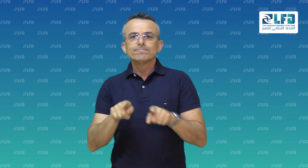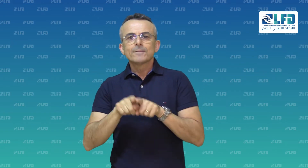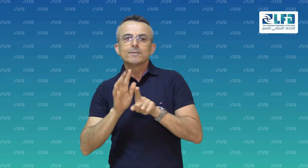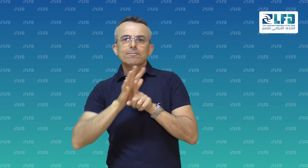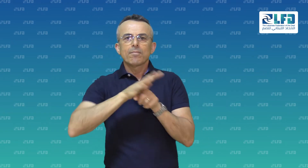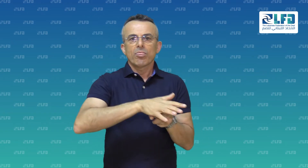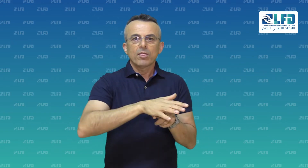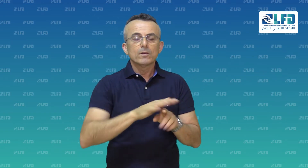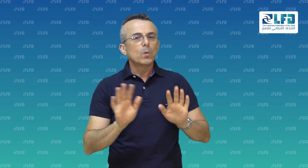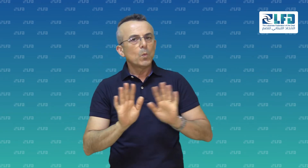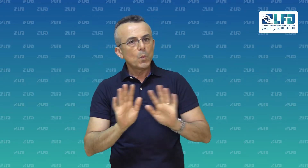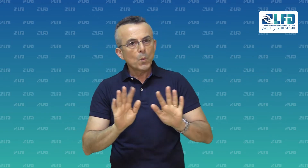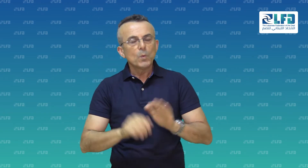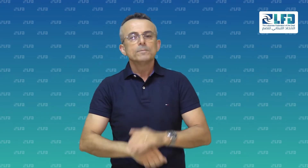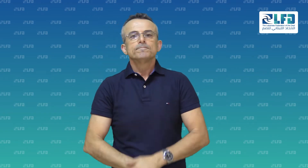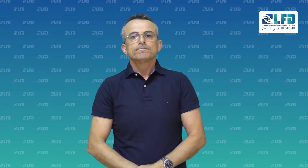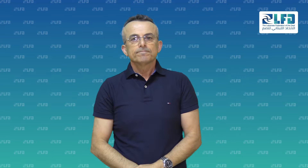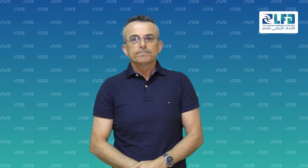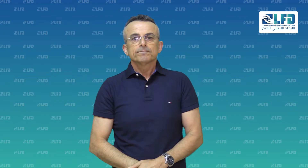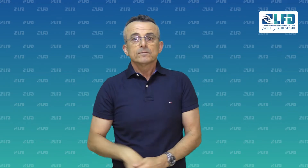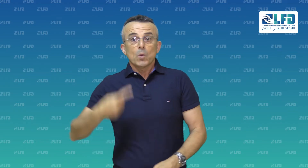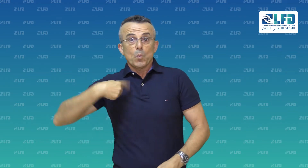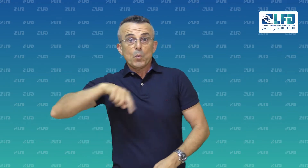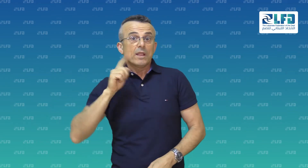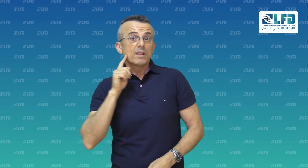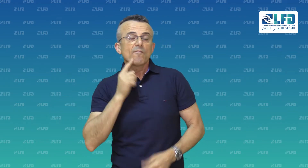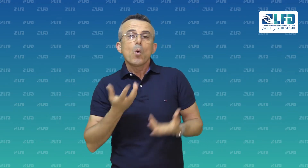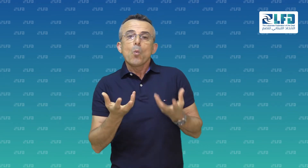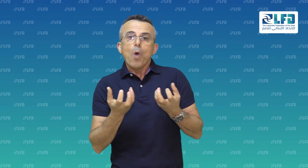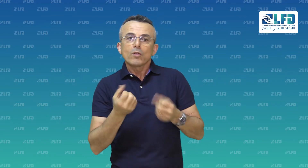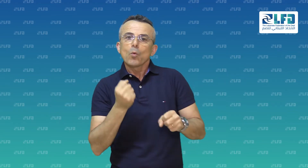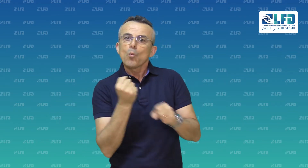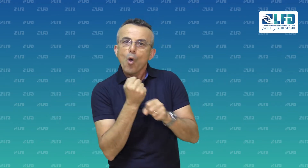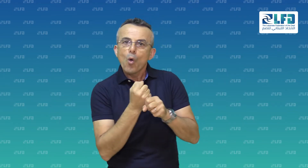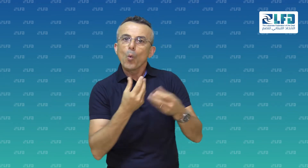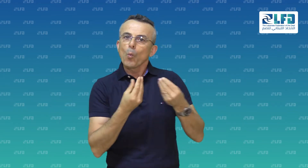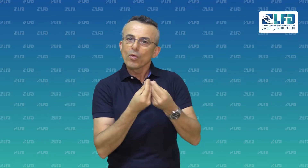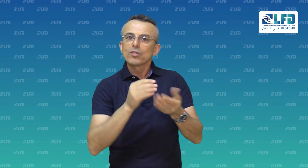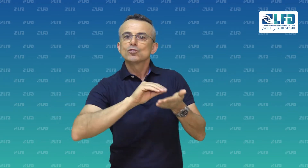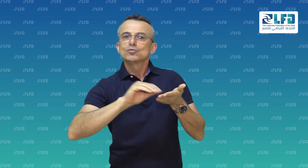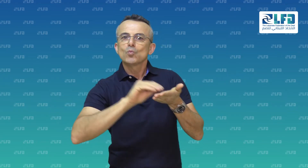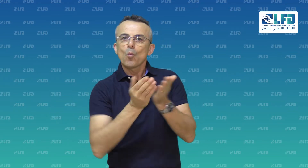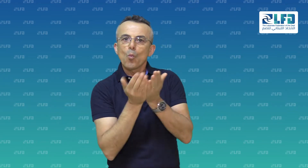over the school which is not true. We want to work with the school